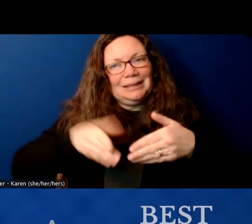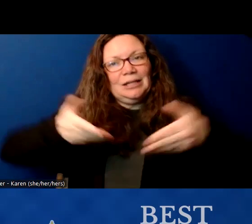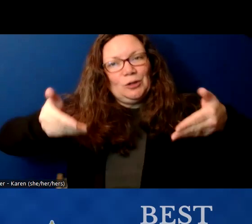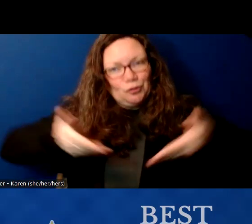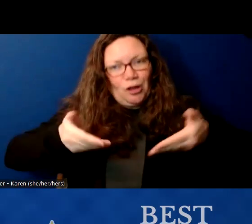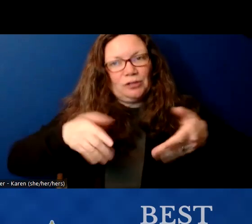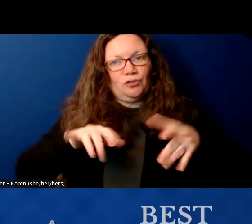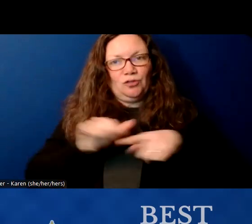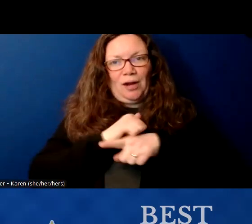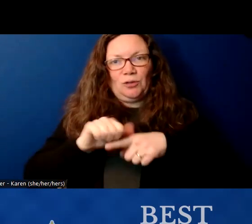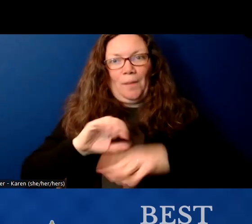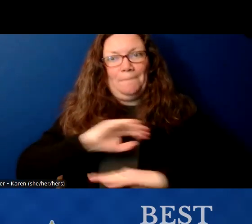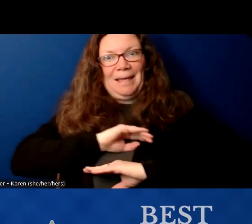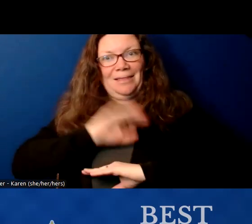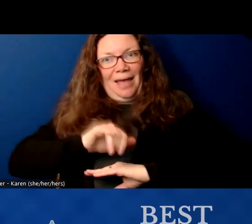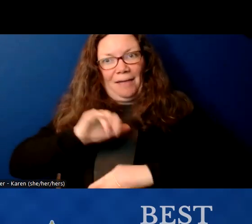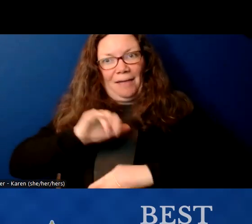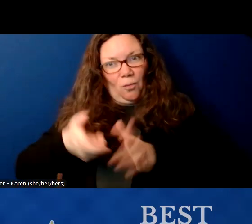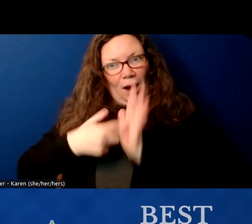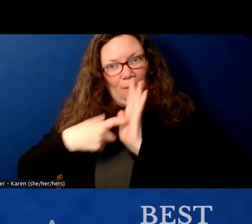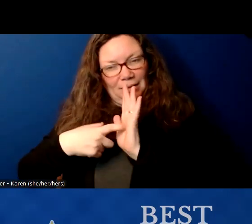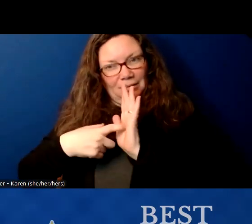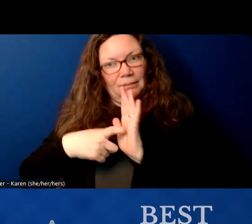that requirement by completing the mosaic introductory training.